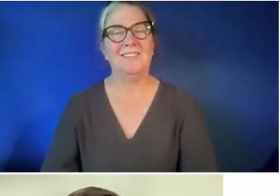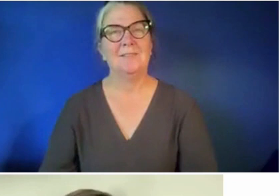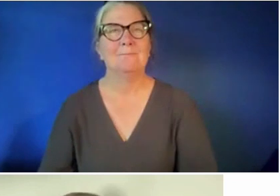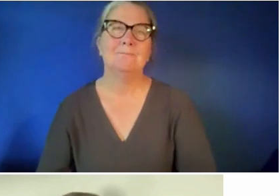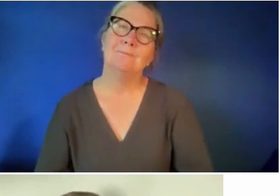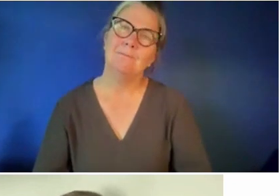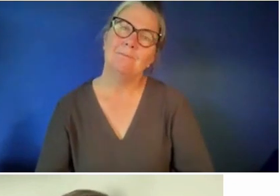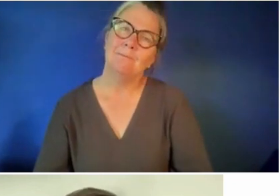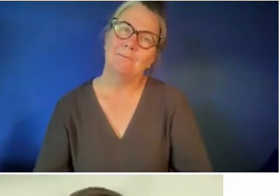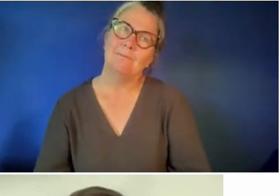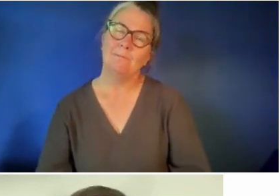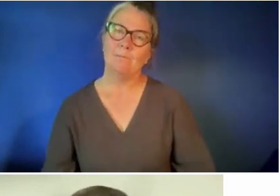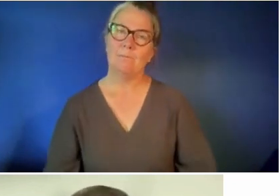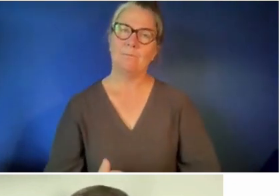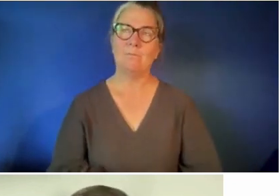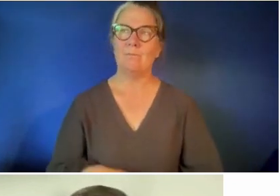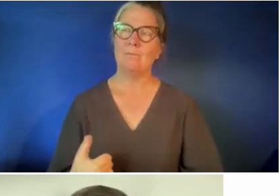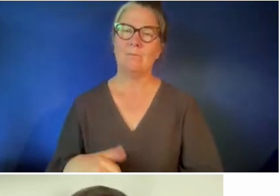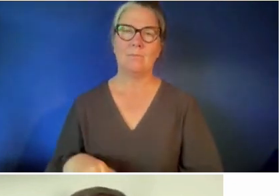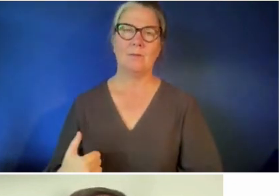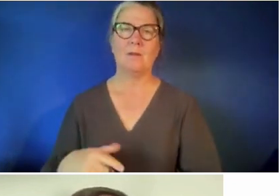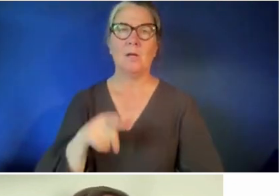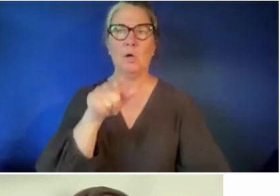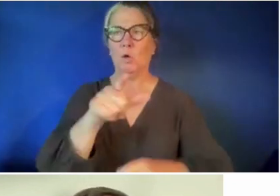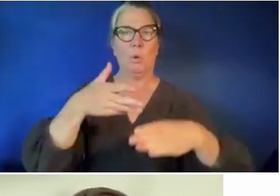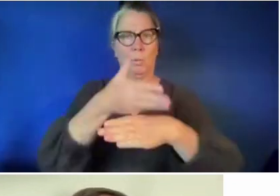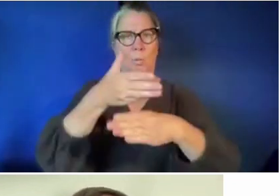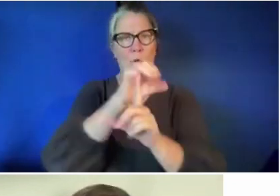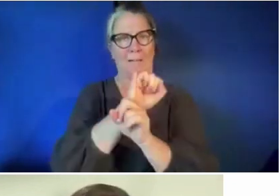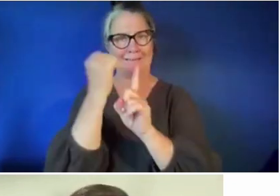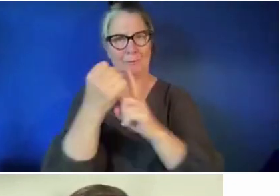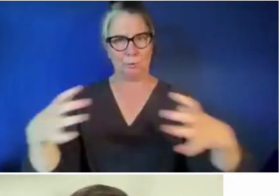in work context that might be seen as relatively formal to talk about things that happen outside work,